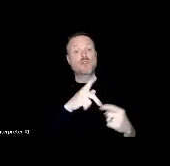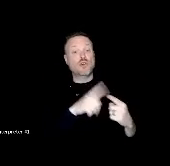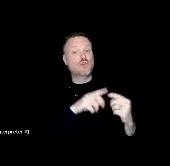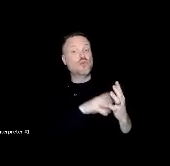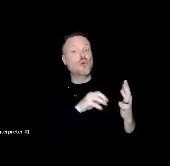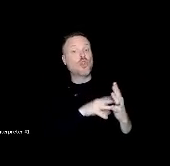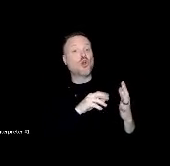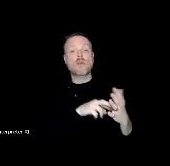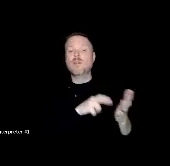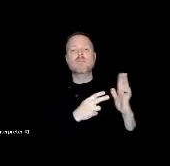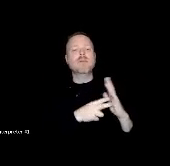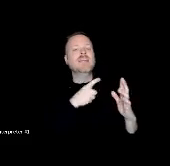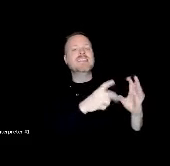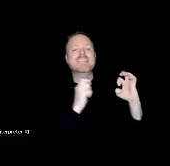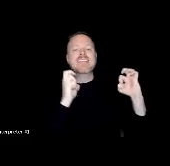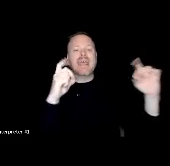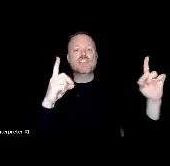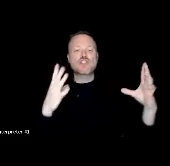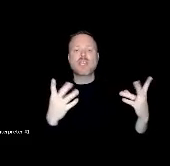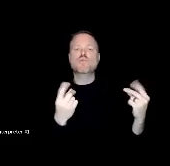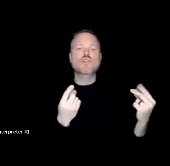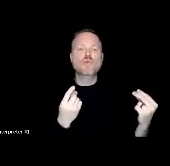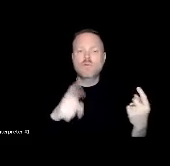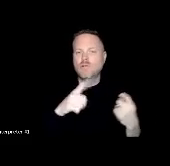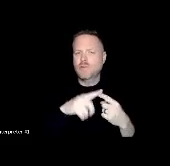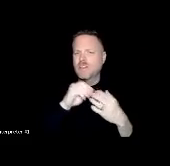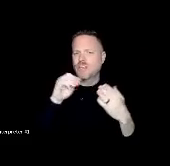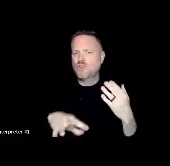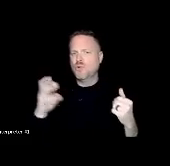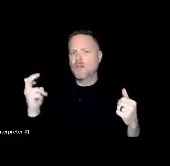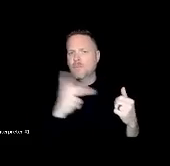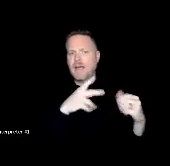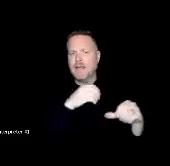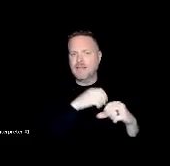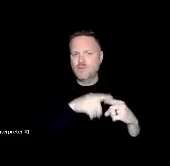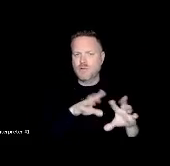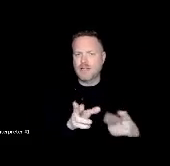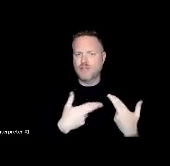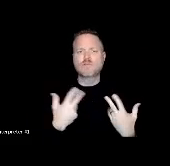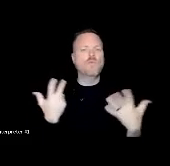that student is seated back in their classroom? What do they need to do day to day to help them?